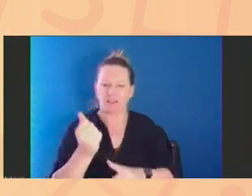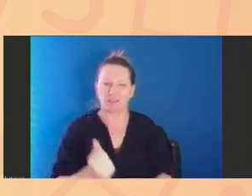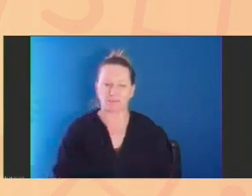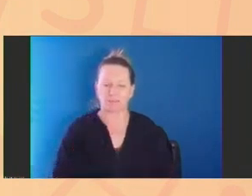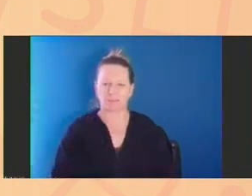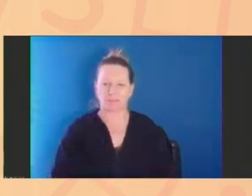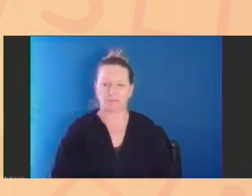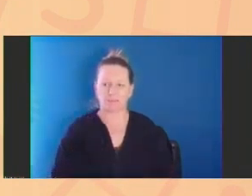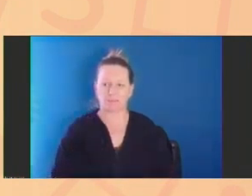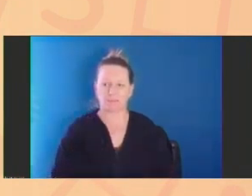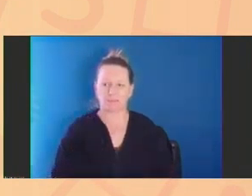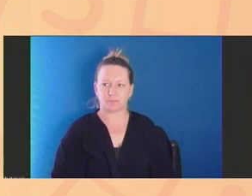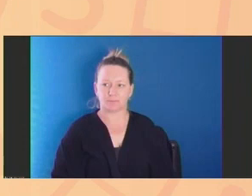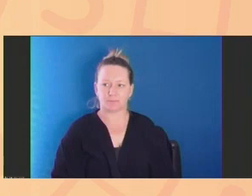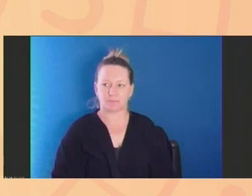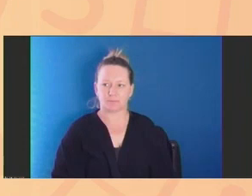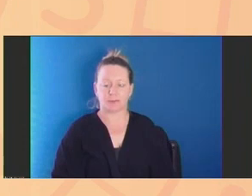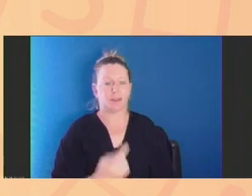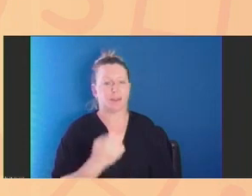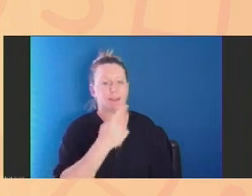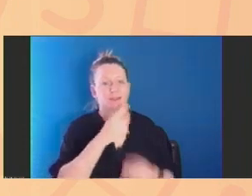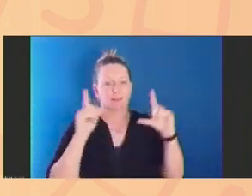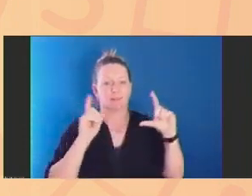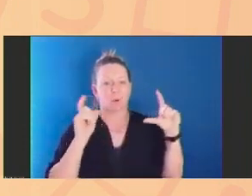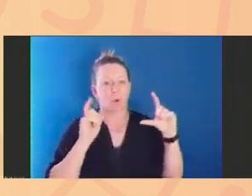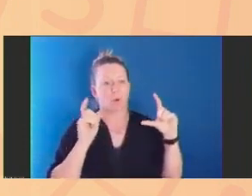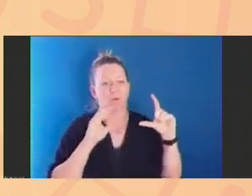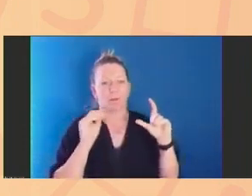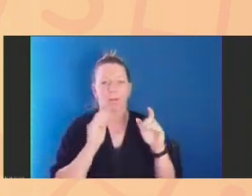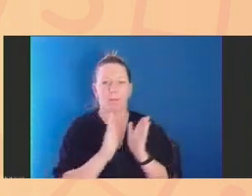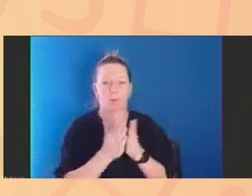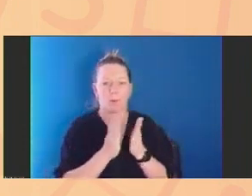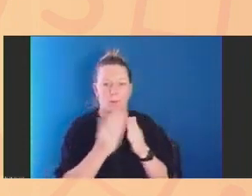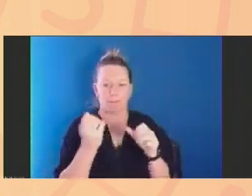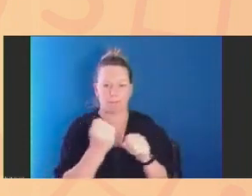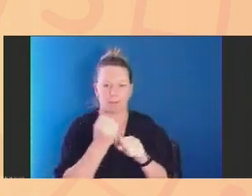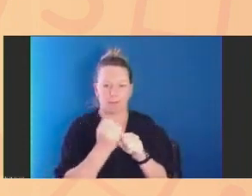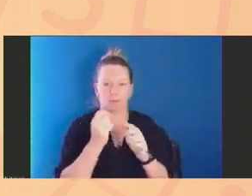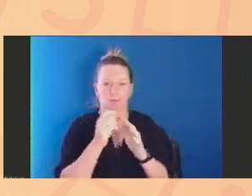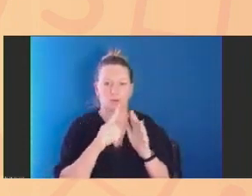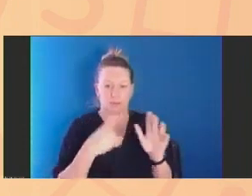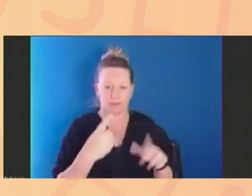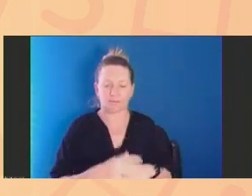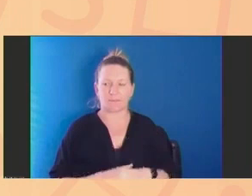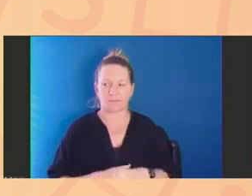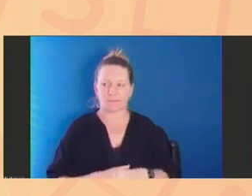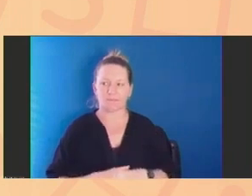This photograph is from one of the bookmaking projects. So after, as stories start to evolve and a story arc takes shape,